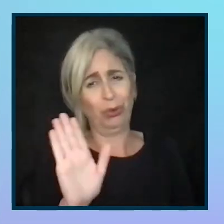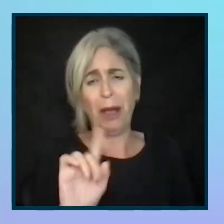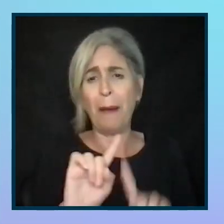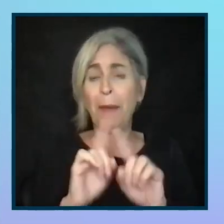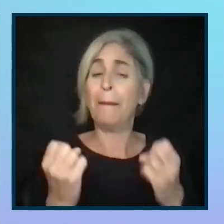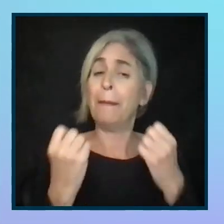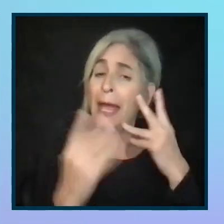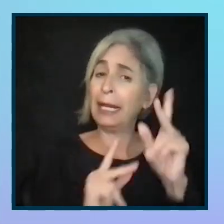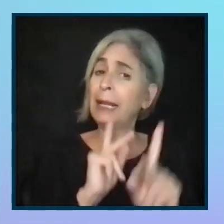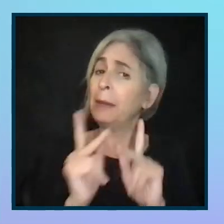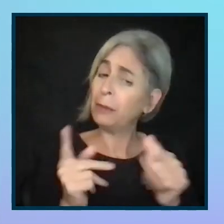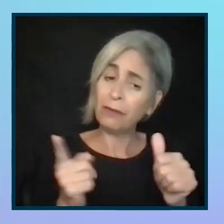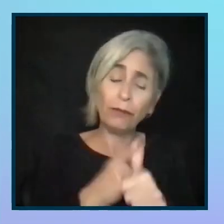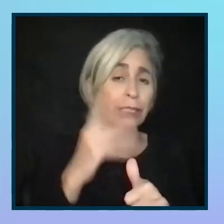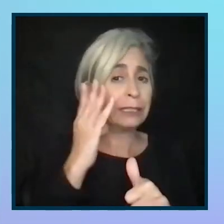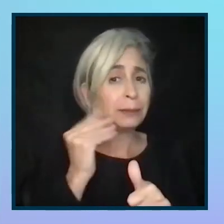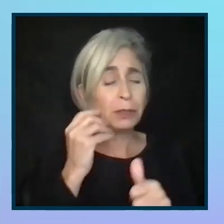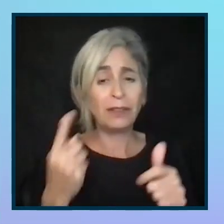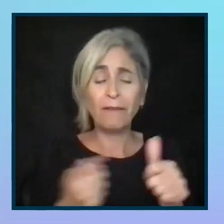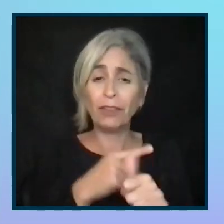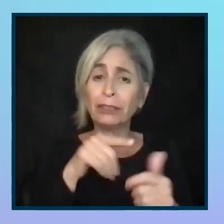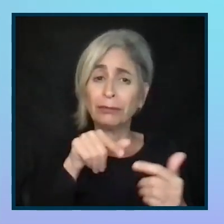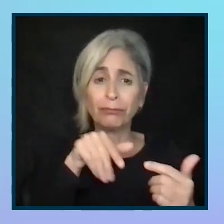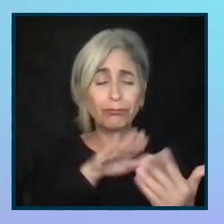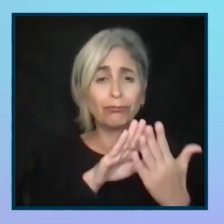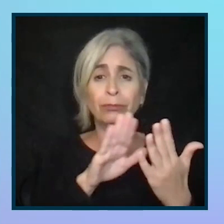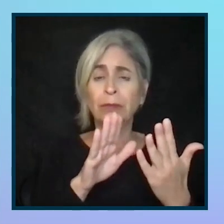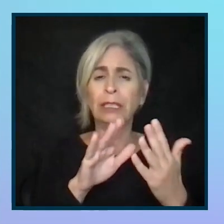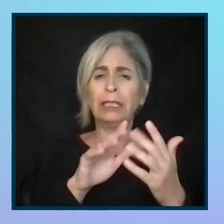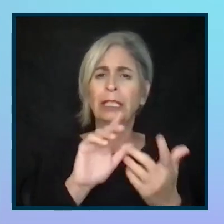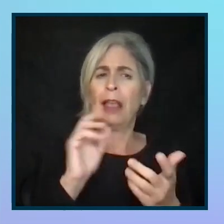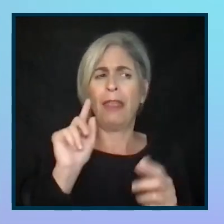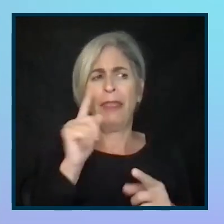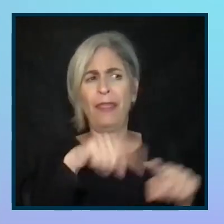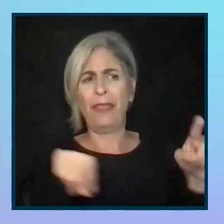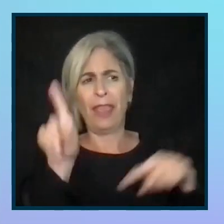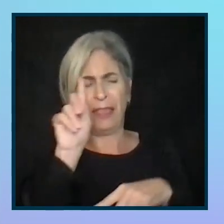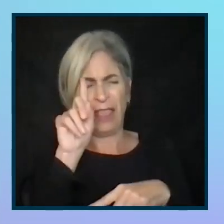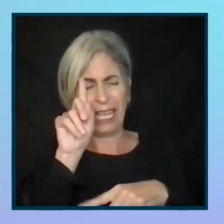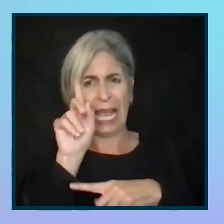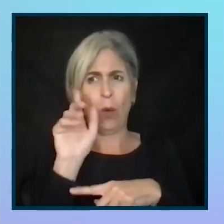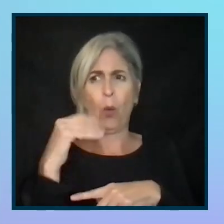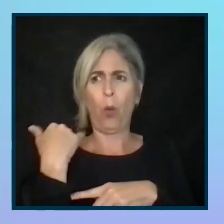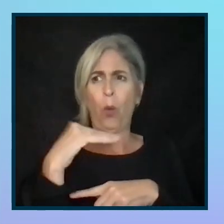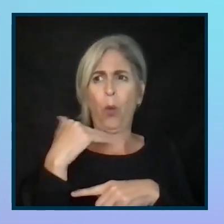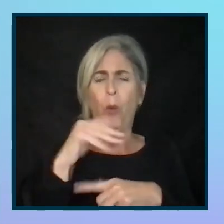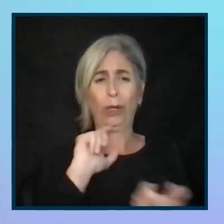out there that this is new. And so they view it as change, and everyone tends to be resistant to change.